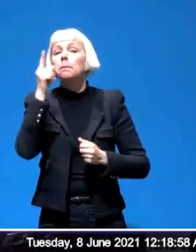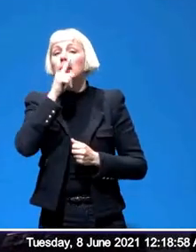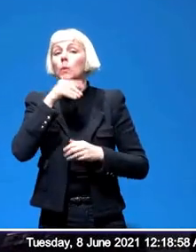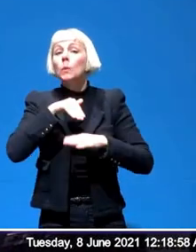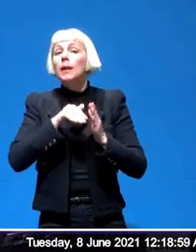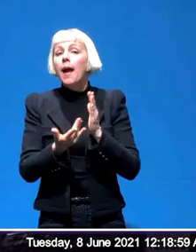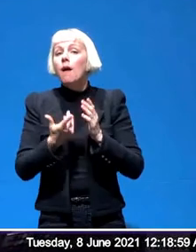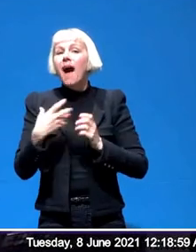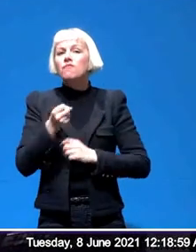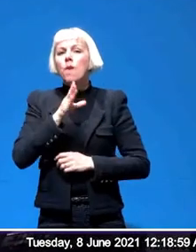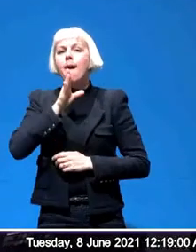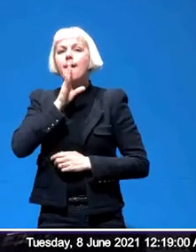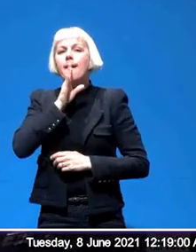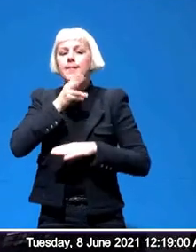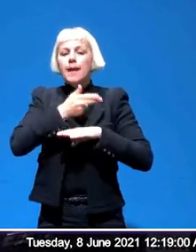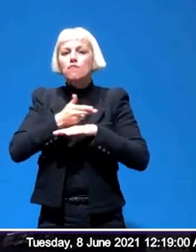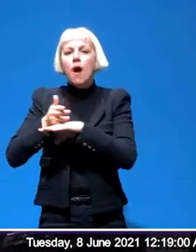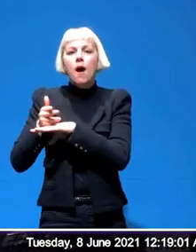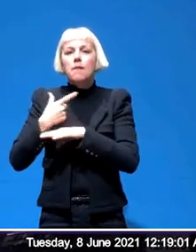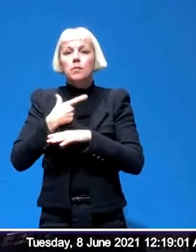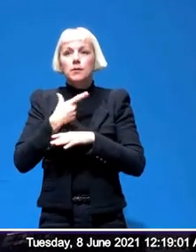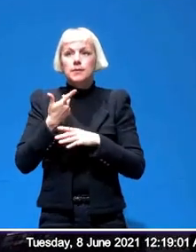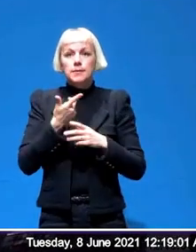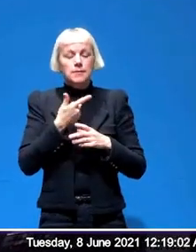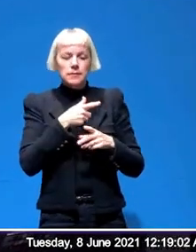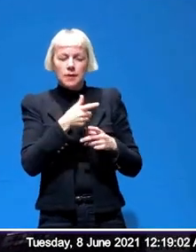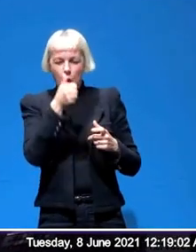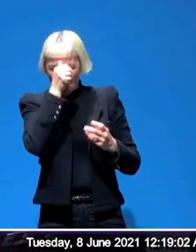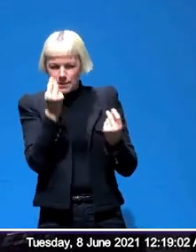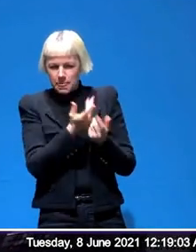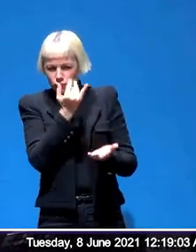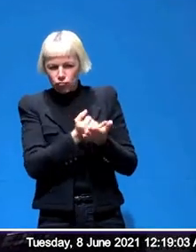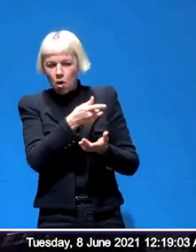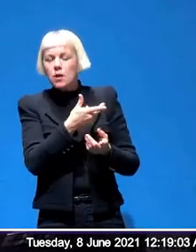in and they are finding things that they don't want to see. But they are finding them.